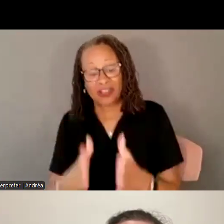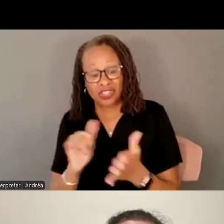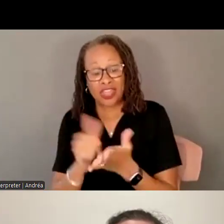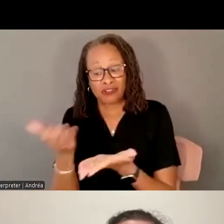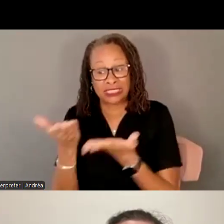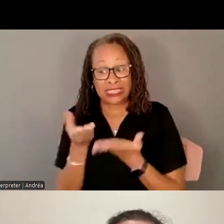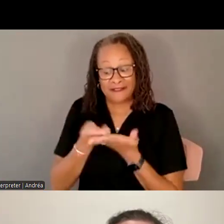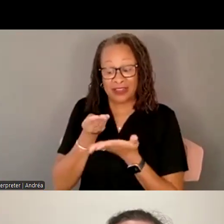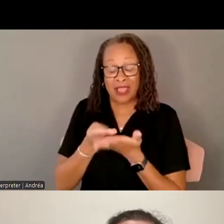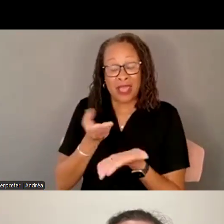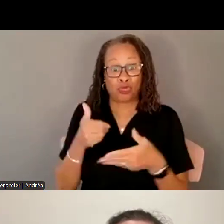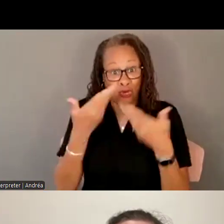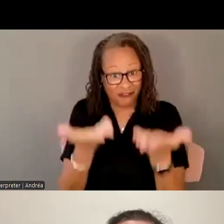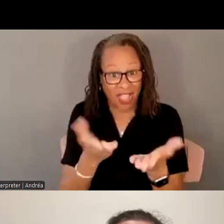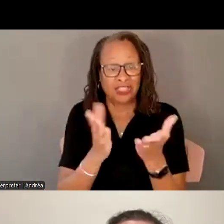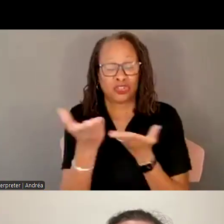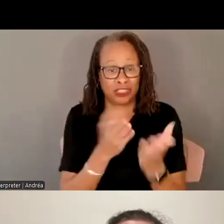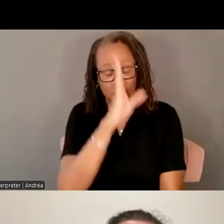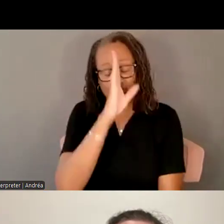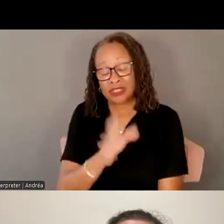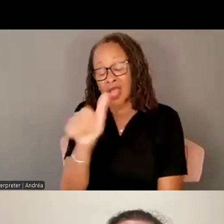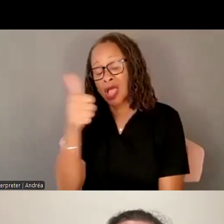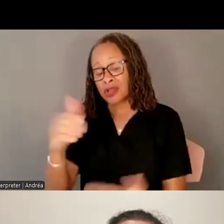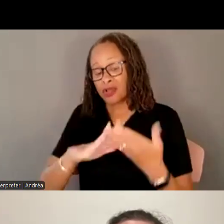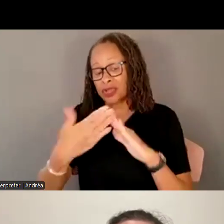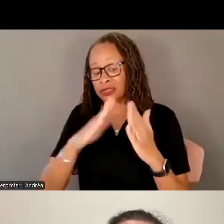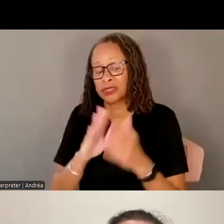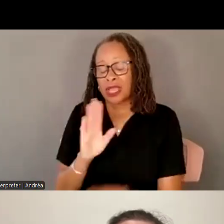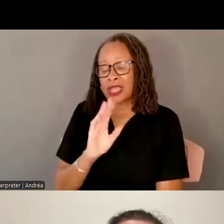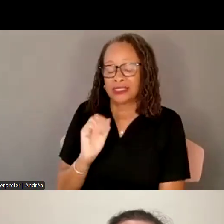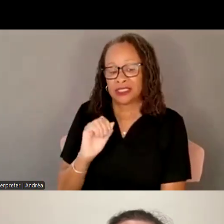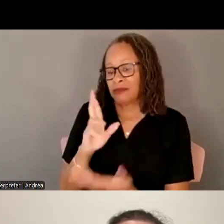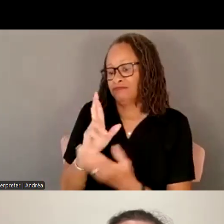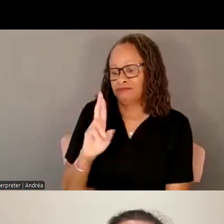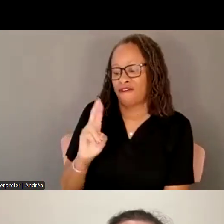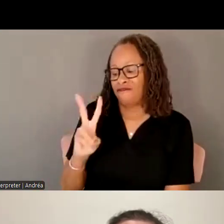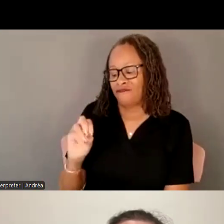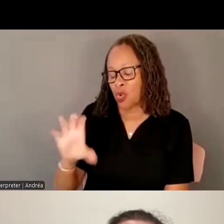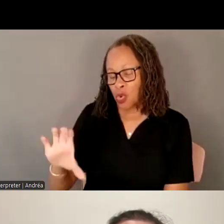to provide those services directly. And other communities, it's the voc rehab counselors that are providing those services directly.